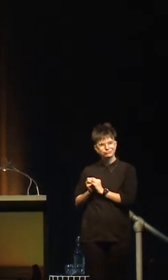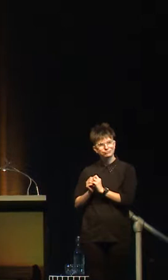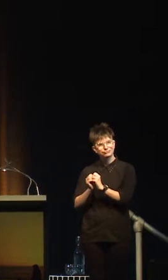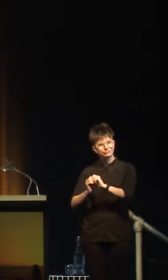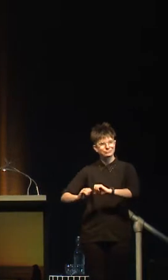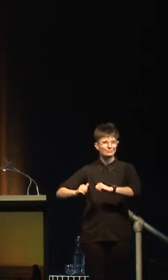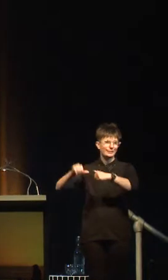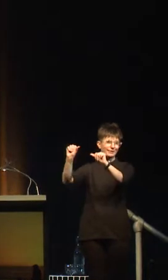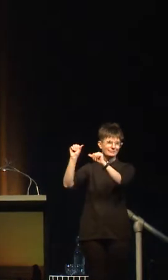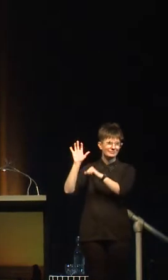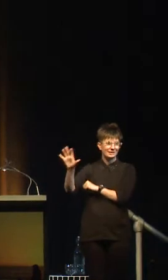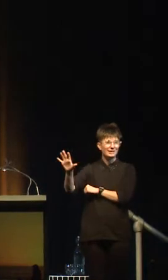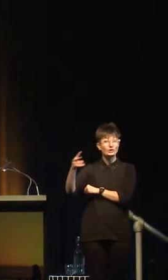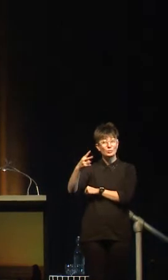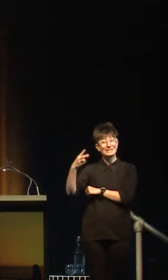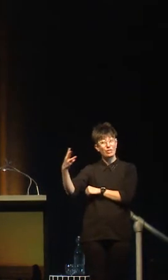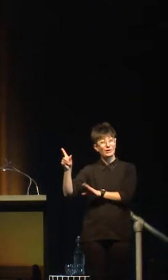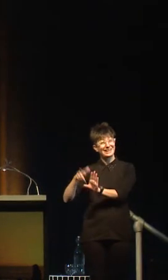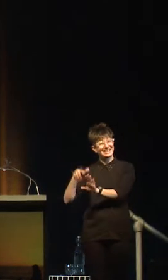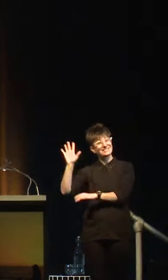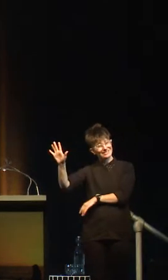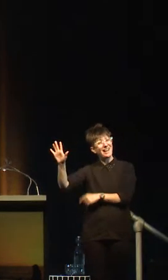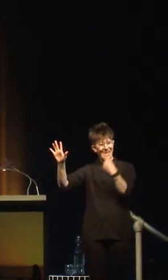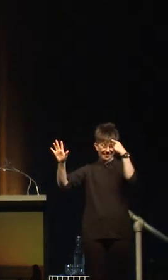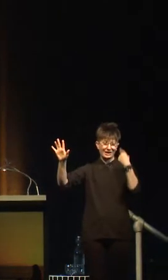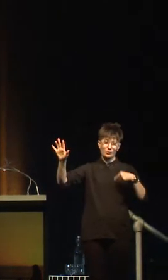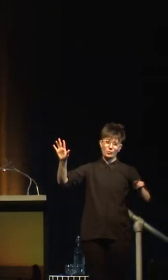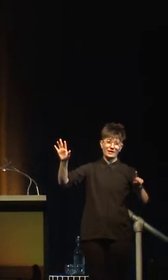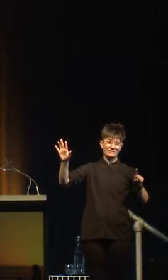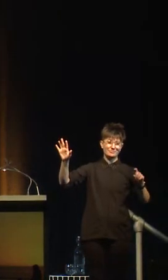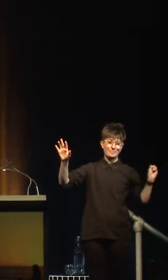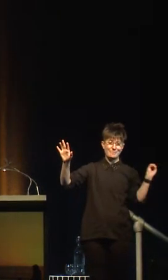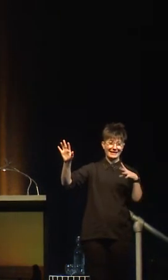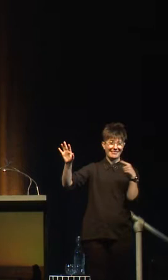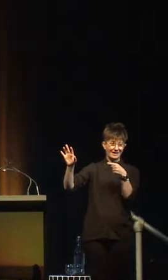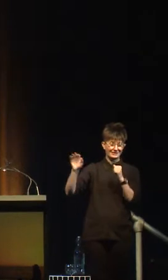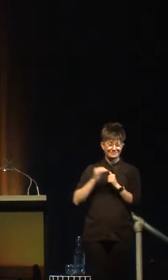done a slightly better job of compressing the timeline. Now the Paris agreement, of